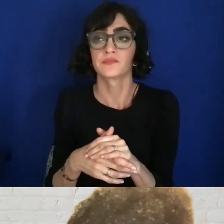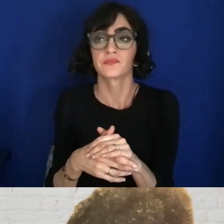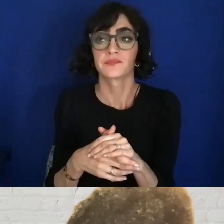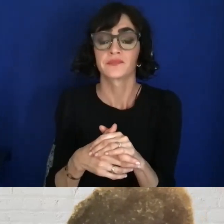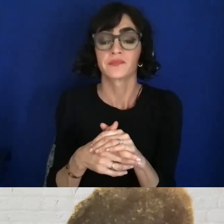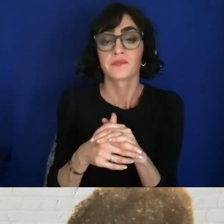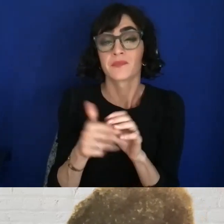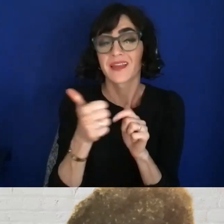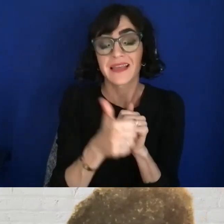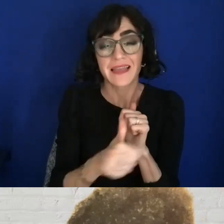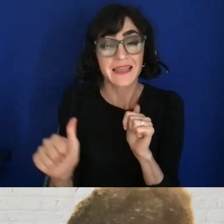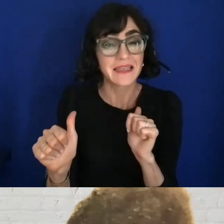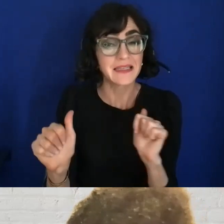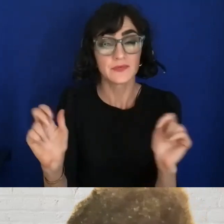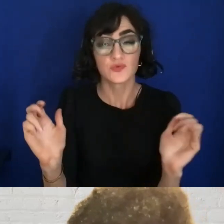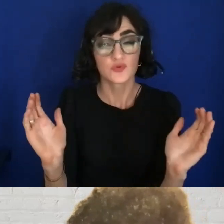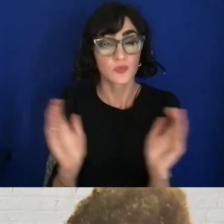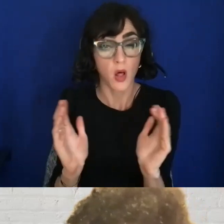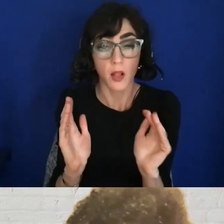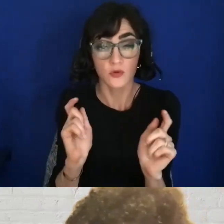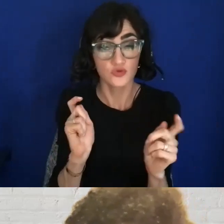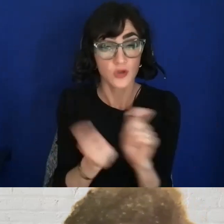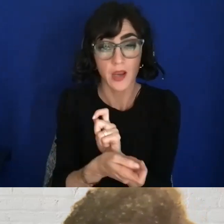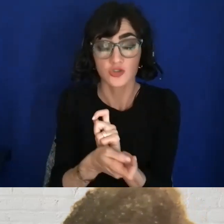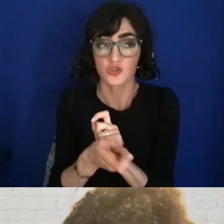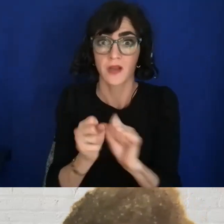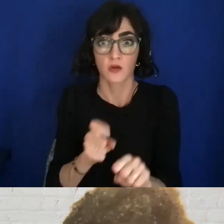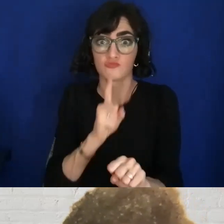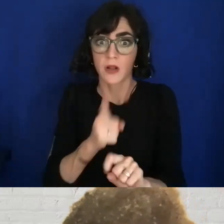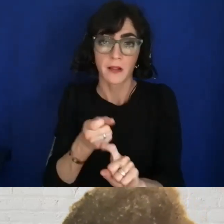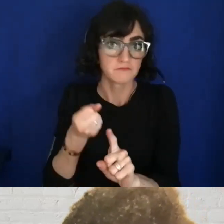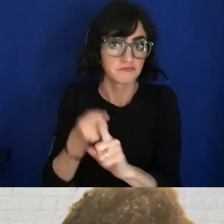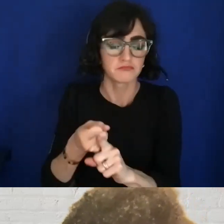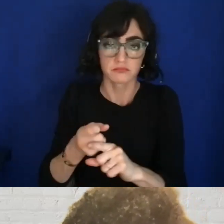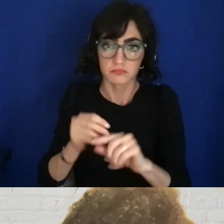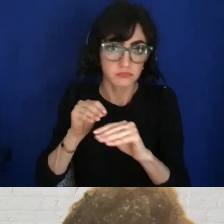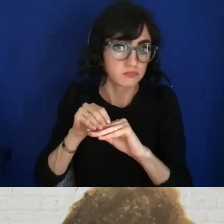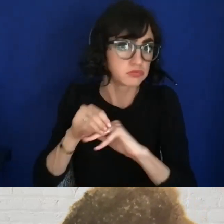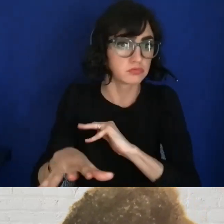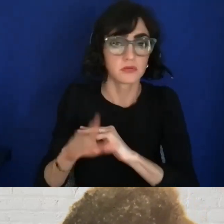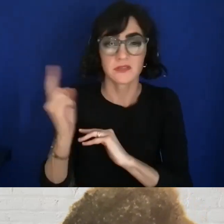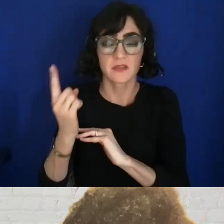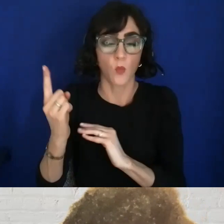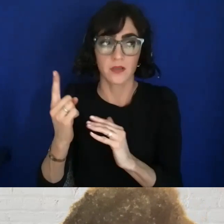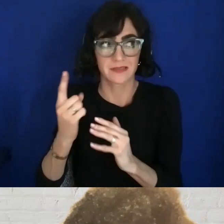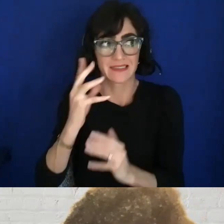areas can have really big ripple effects in someone's experience of substance use and